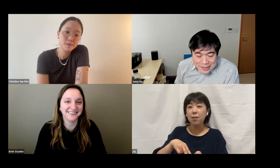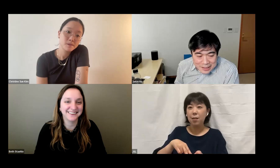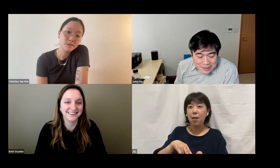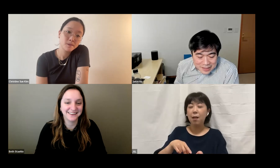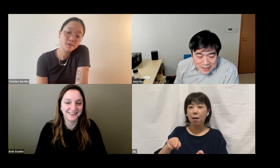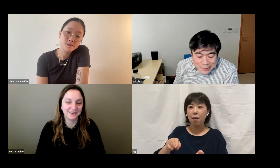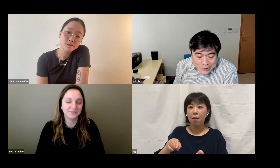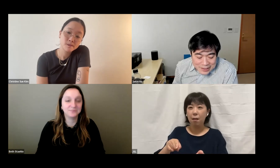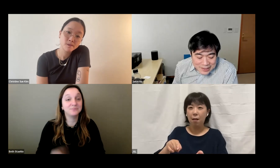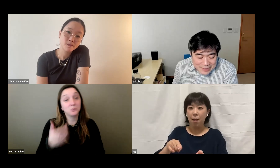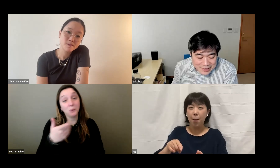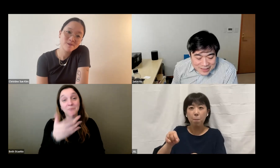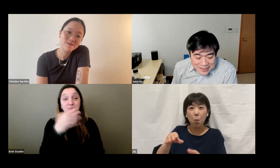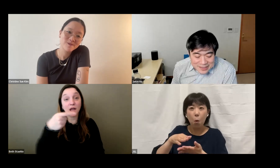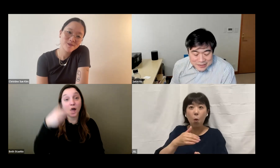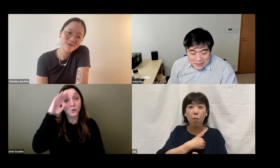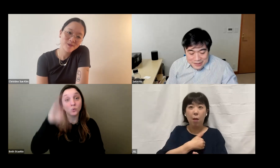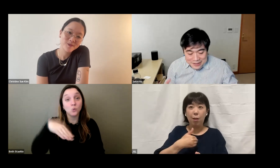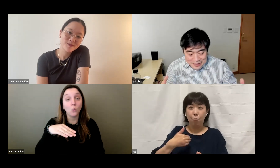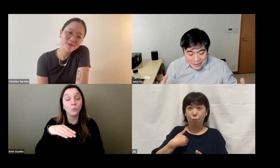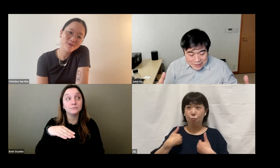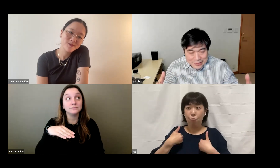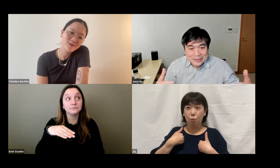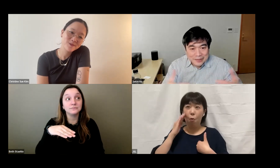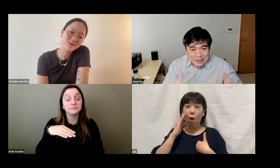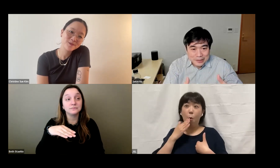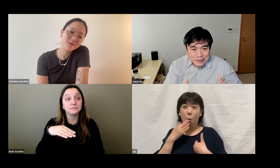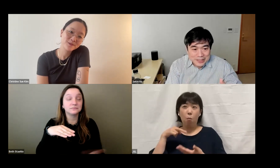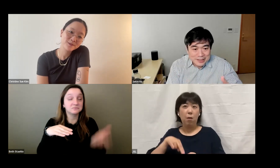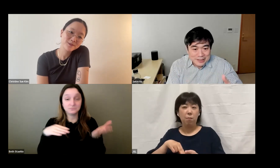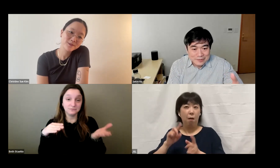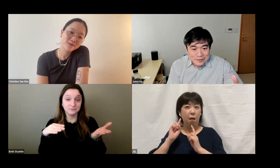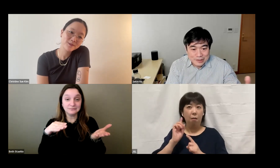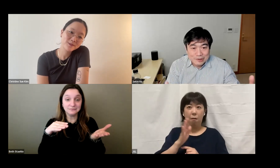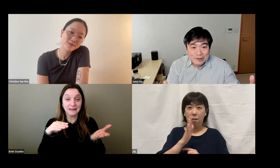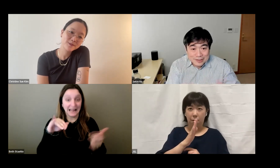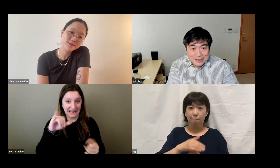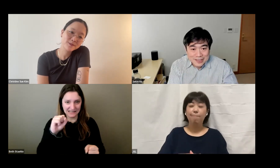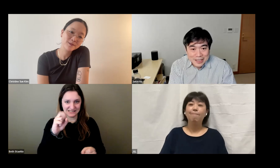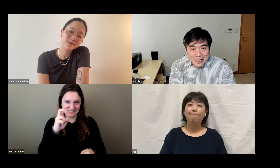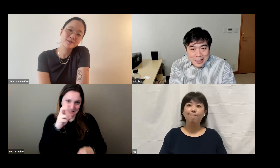And you know, it is difficult because of the costs